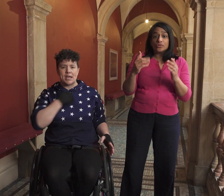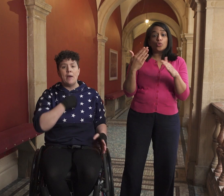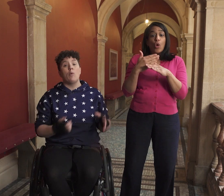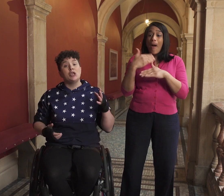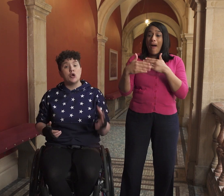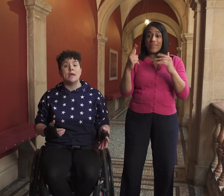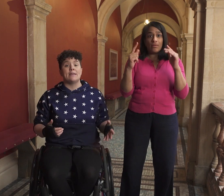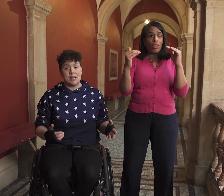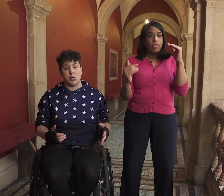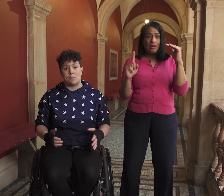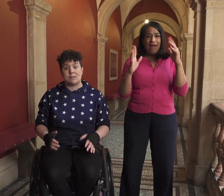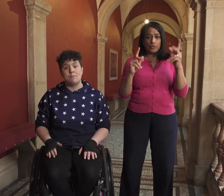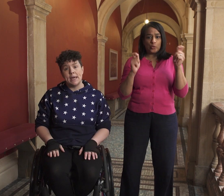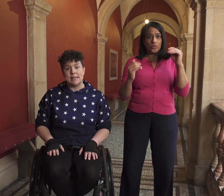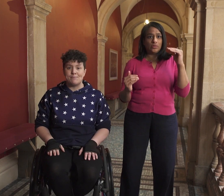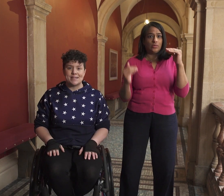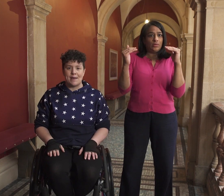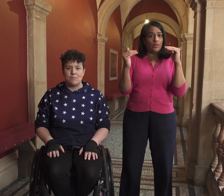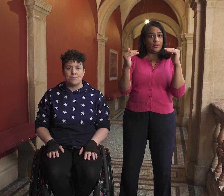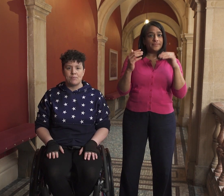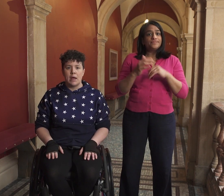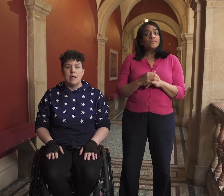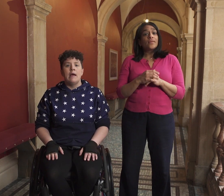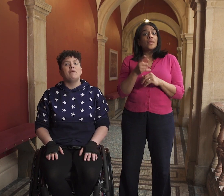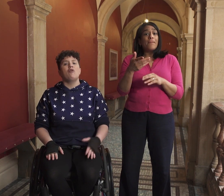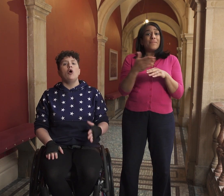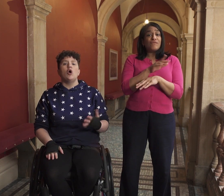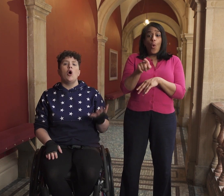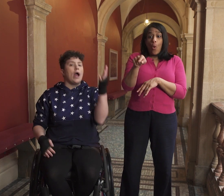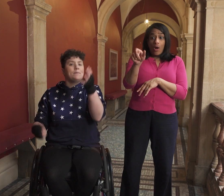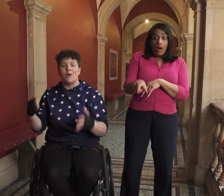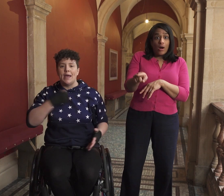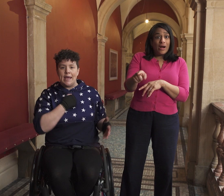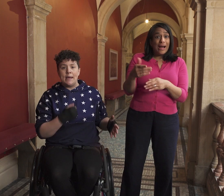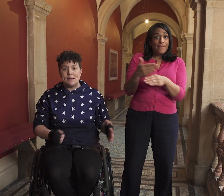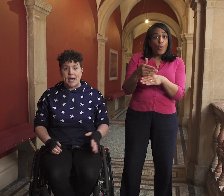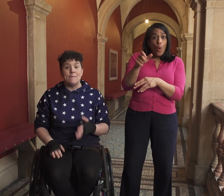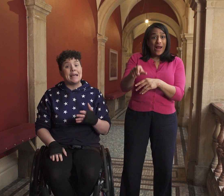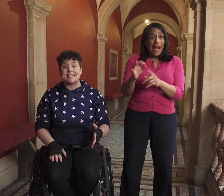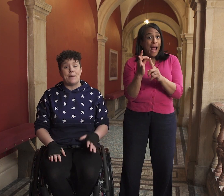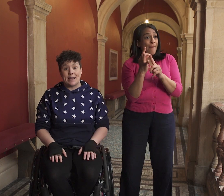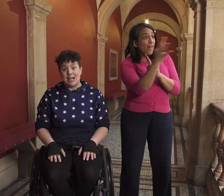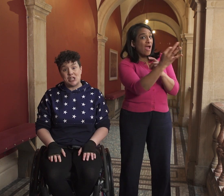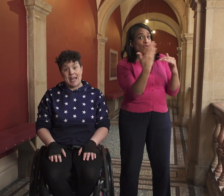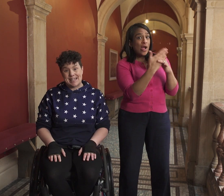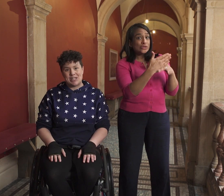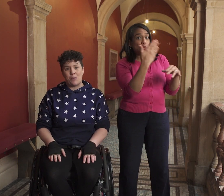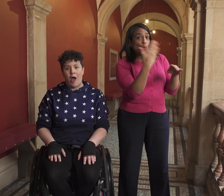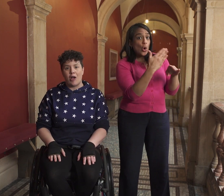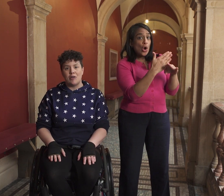when doing their jobs. beans, biscuit Before your employee biscuit makes an application to Access to Work,